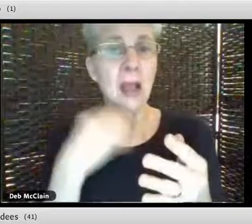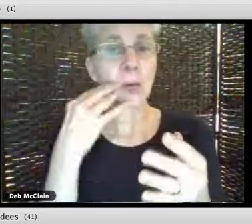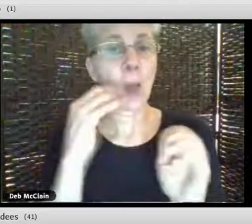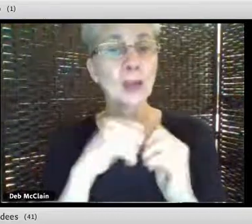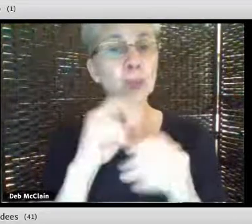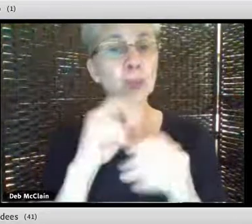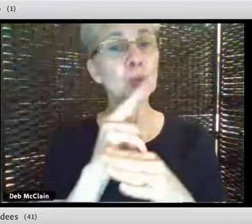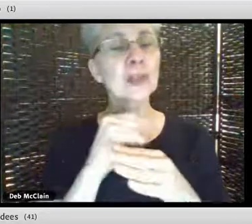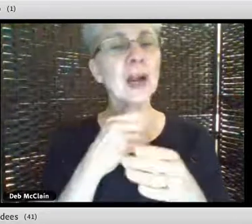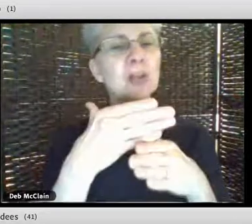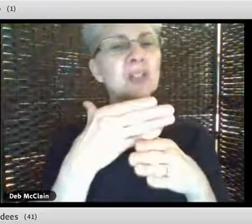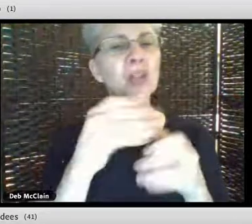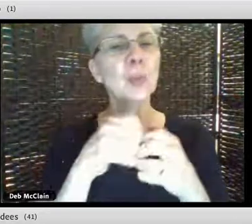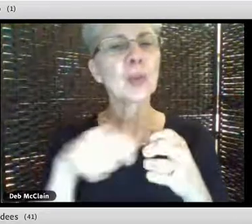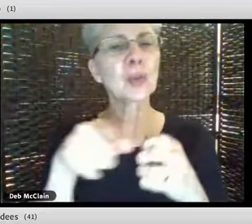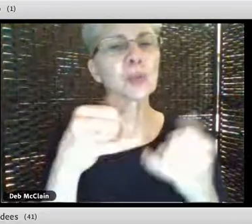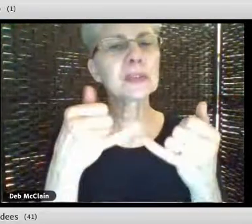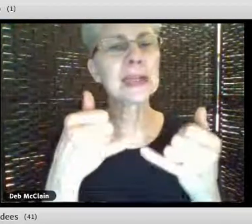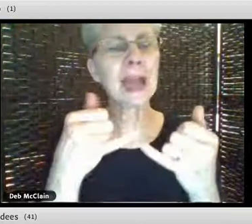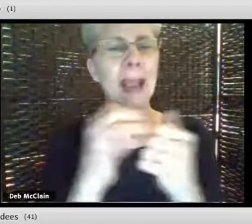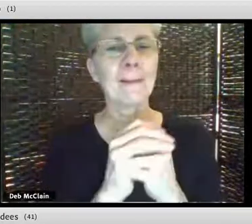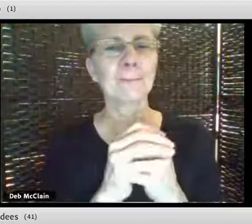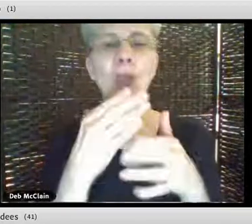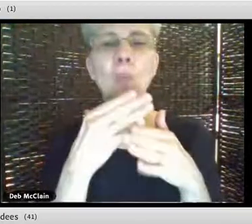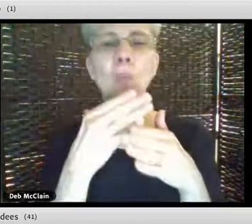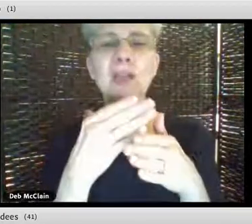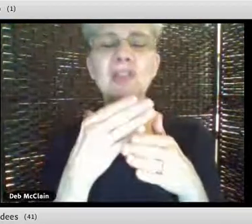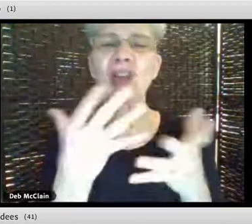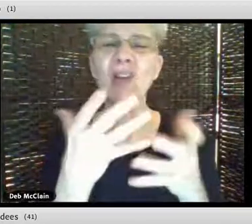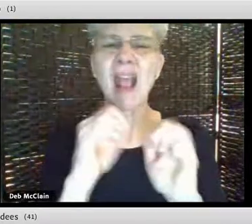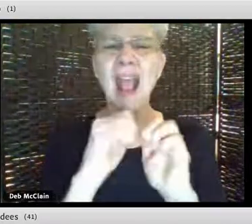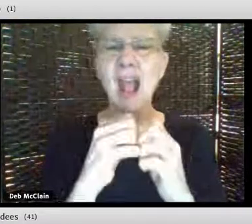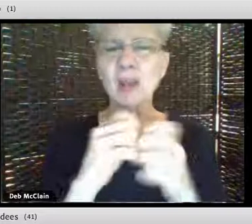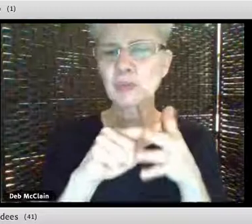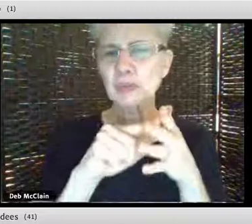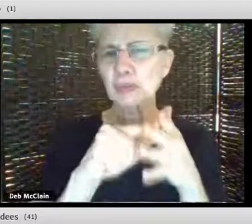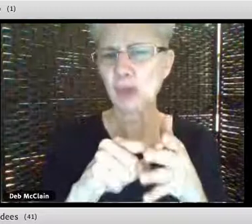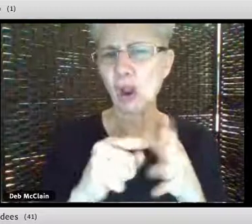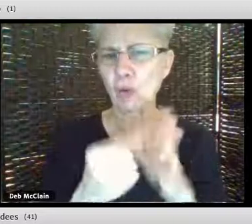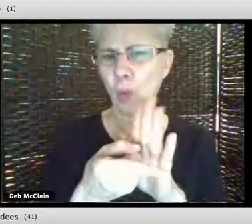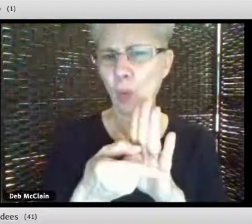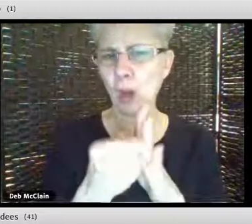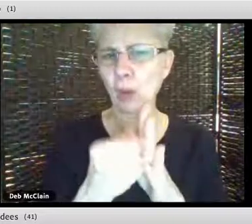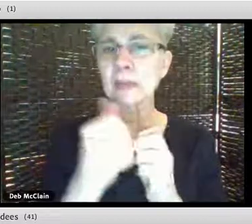and I want to share that with you today. I want to share kind of how you can get started right away with some of these products.